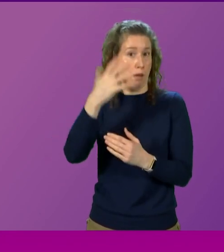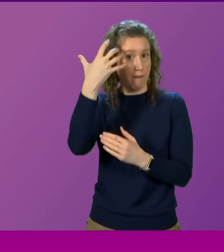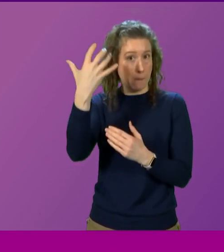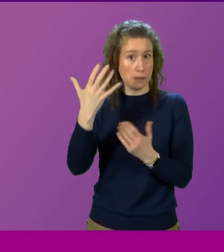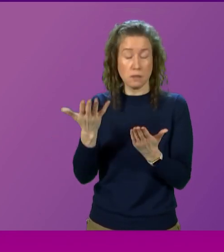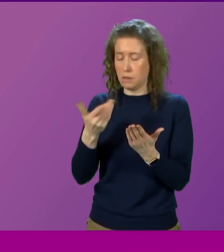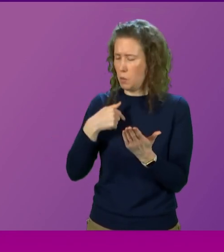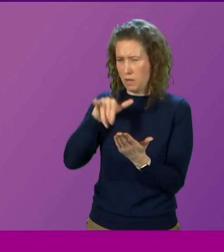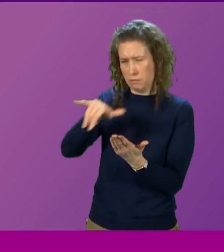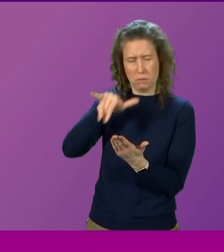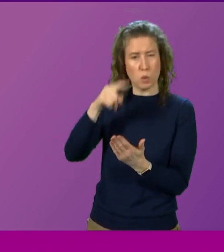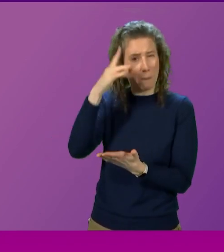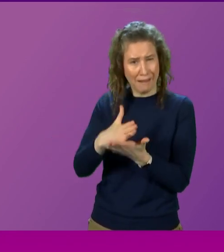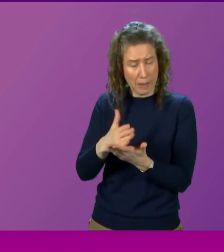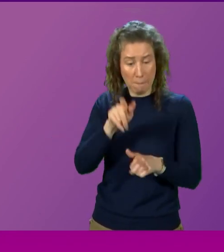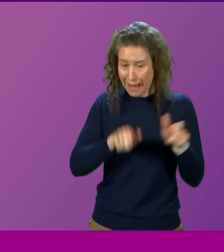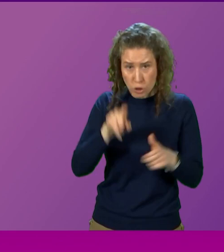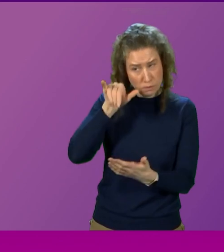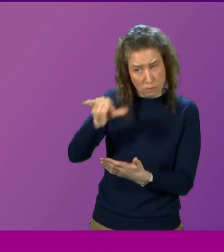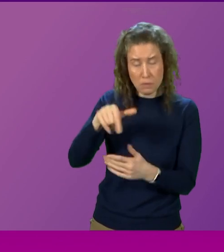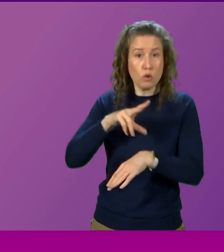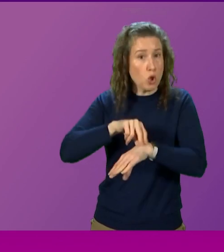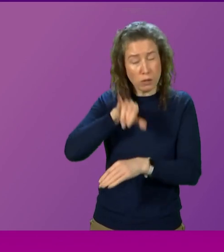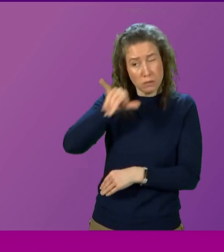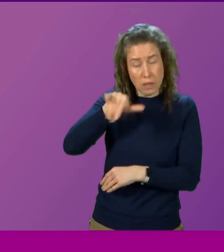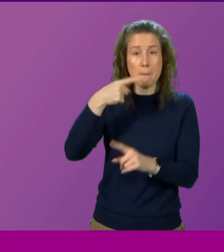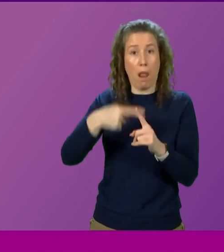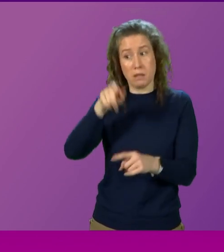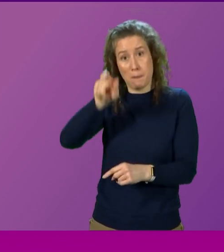Patients do not believe them, neither do doctors, and even the whistleblower who first raised